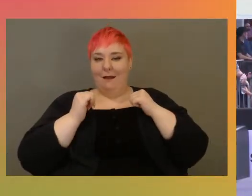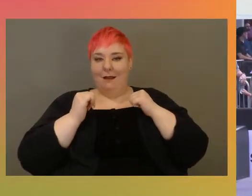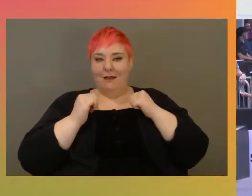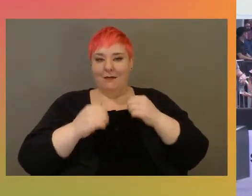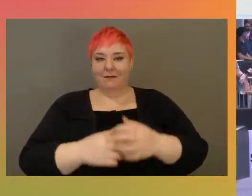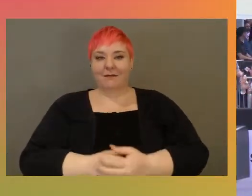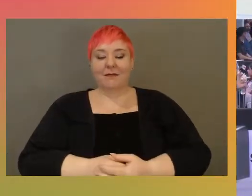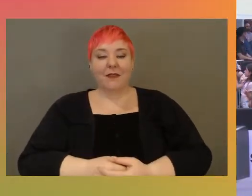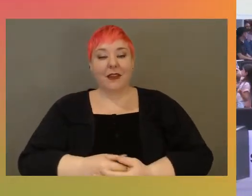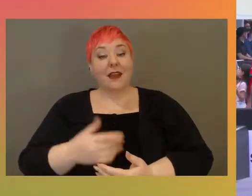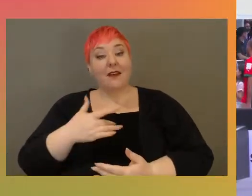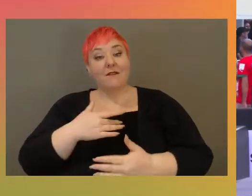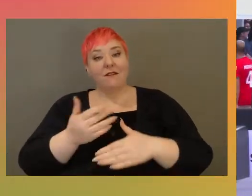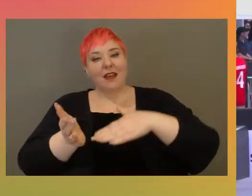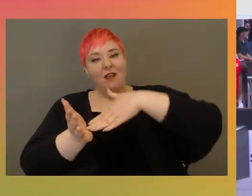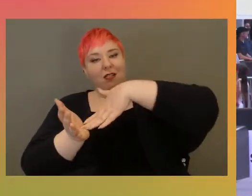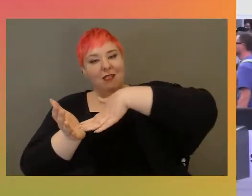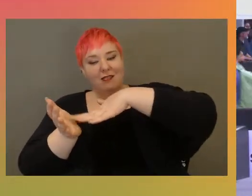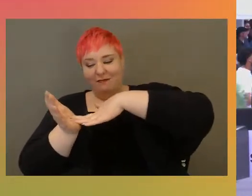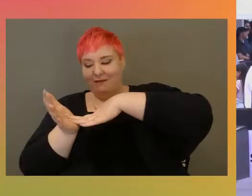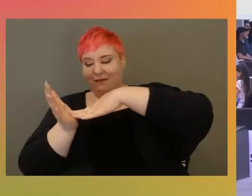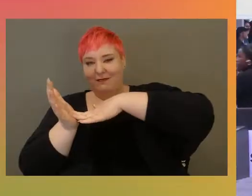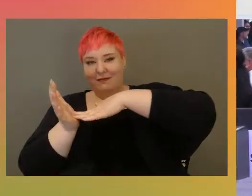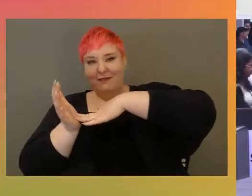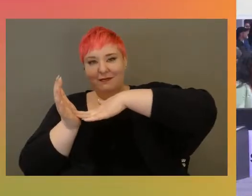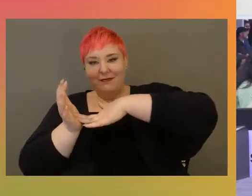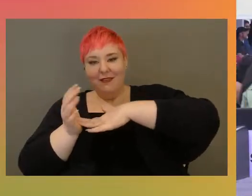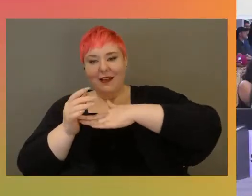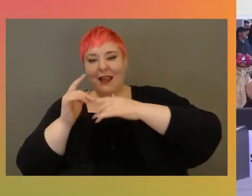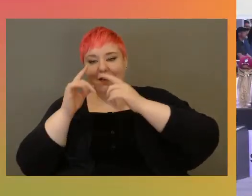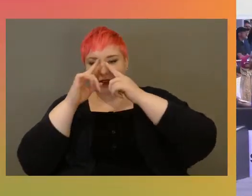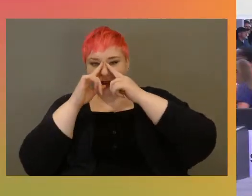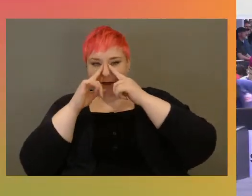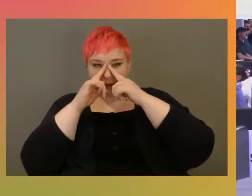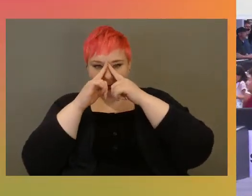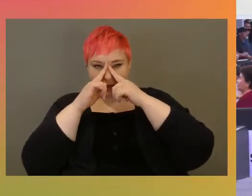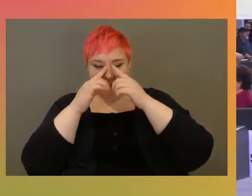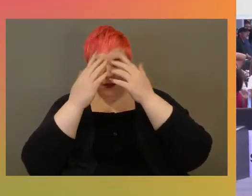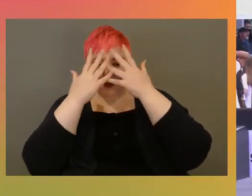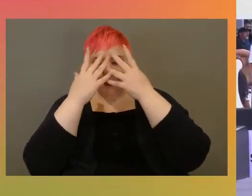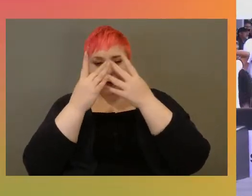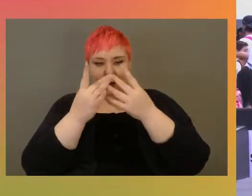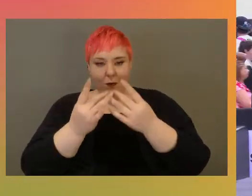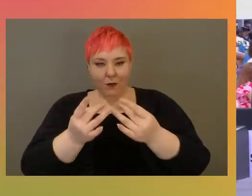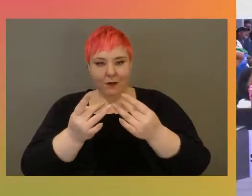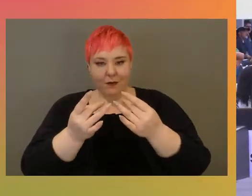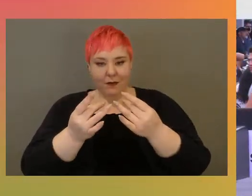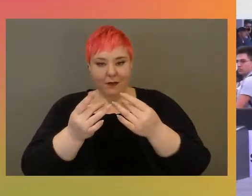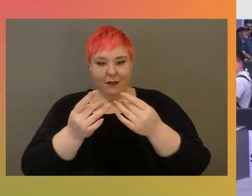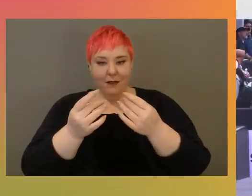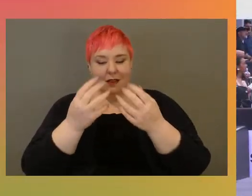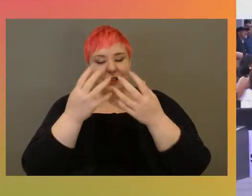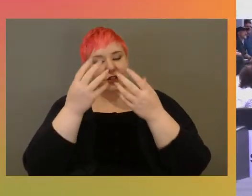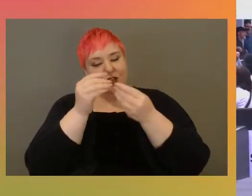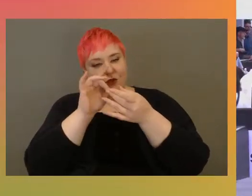WALK YOUR ELBOWS FORWARD. WALK YOUR FEET BACK.